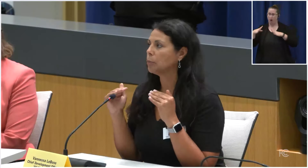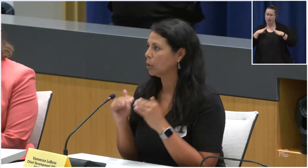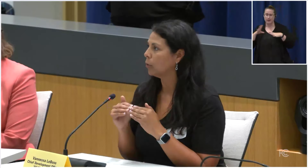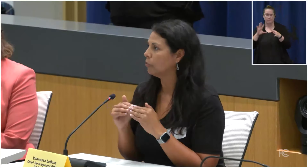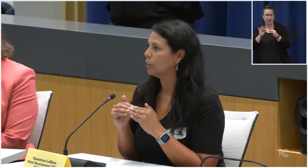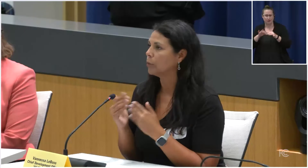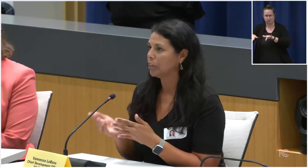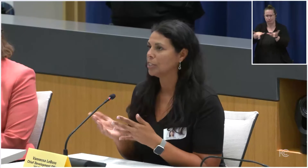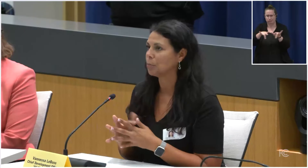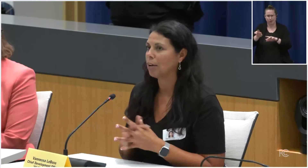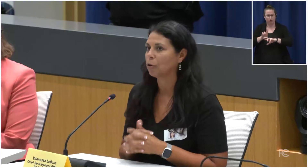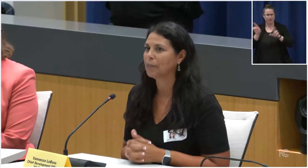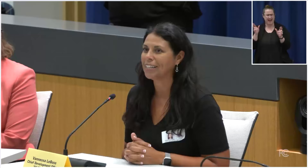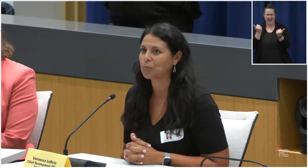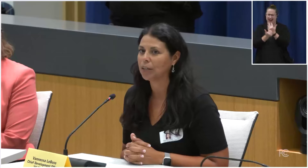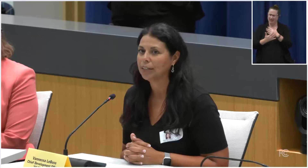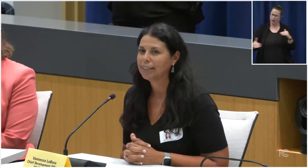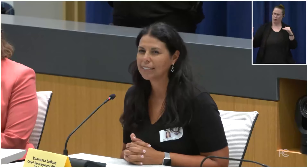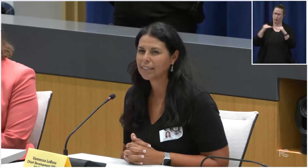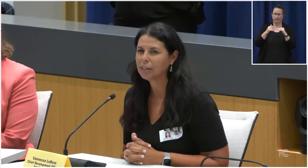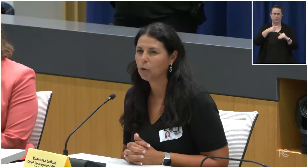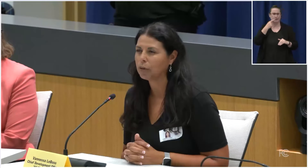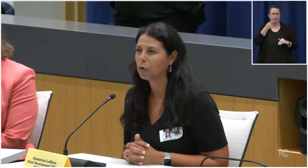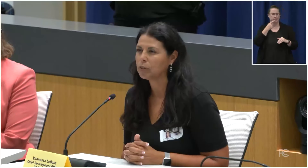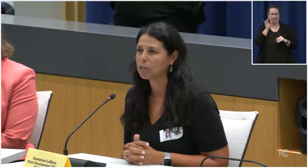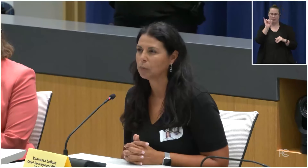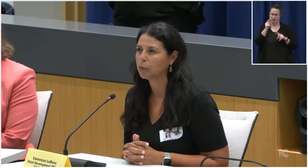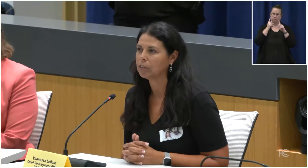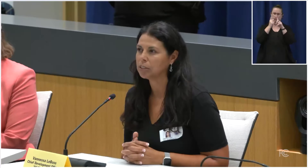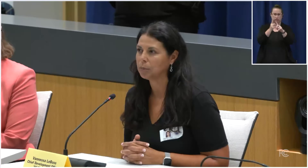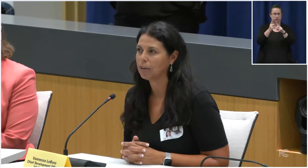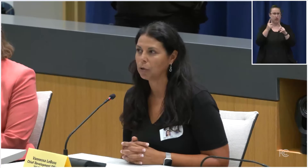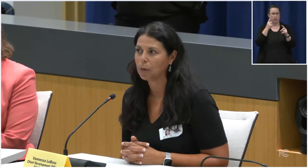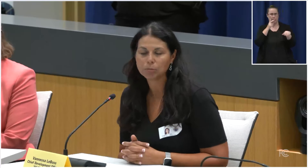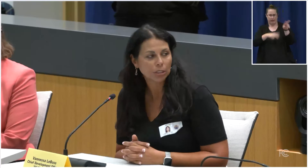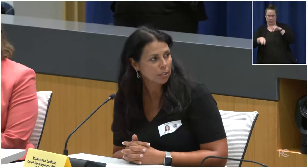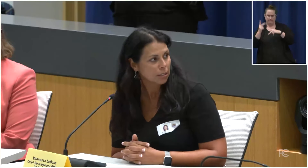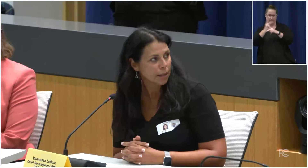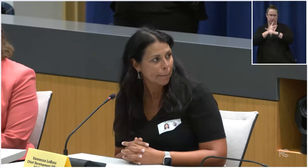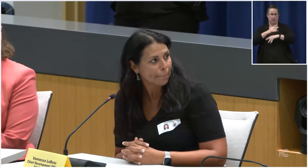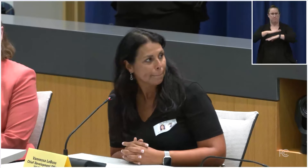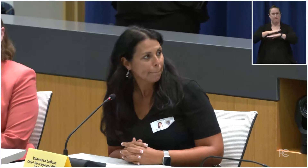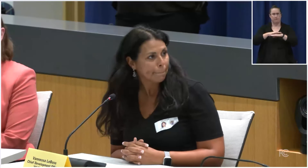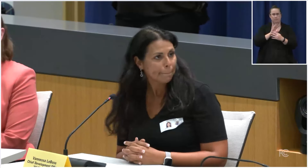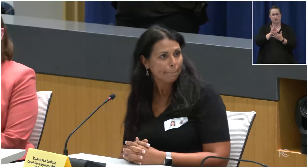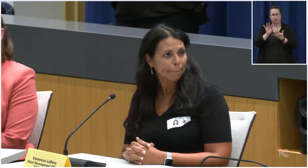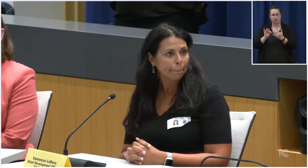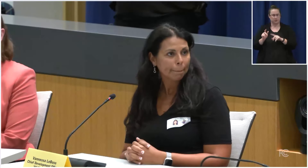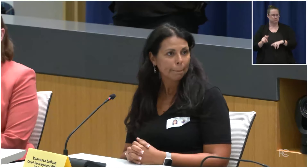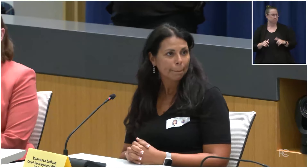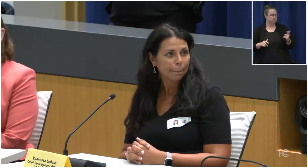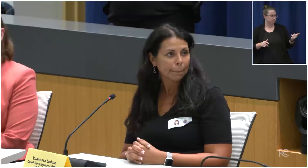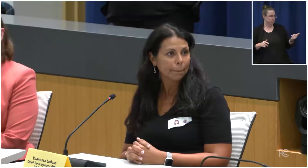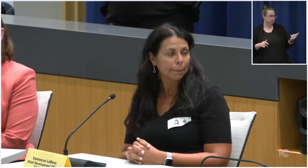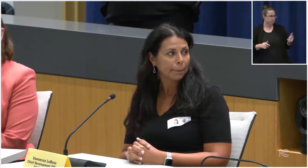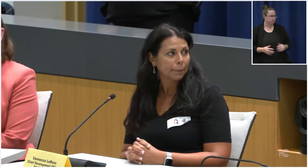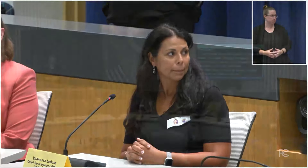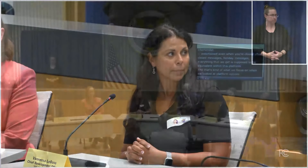ENTERTAINED EVEN WHEN YOU'RE CLOSED AFTER CLOSED MESSAGES, HOLIDAY MESSAGES, EVERYTHING THAT WE GET IS SUPPOSED TO BE EQUIVALENT WITHIN THIS PLATFORM. AND THAT'S KIND OF WHAT WE